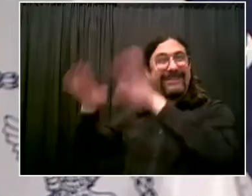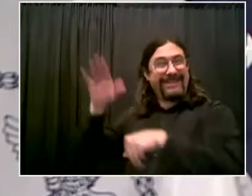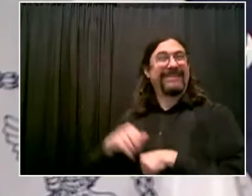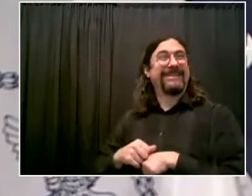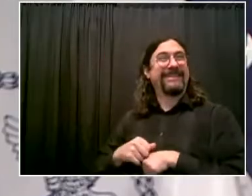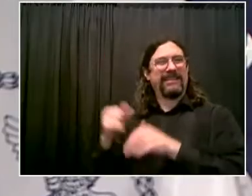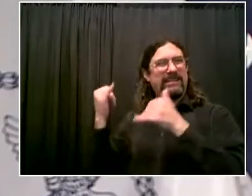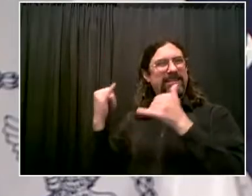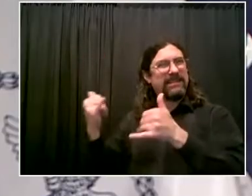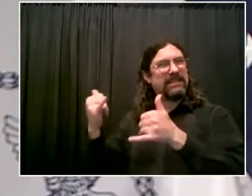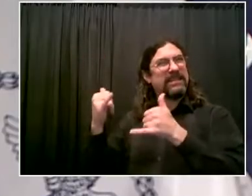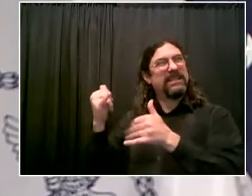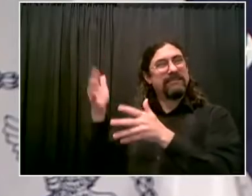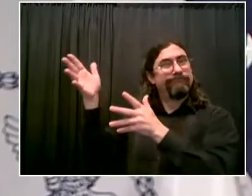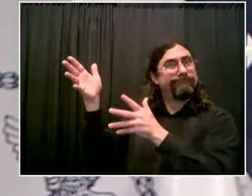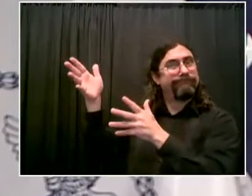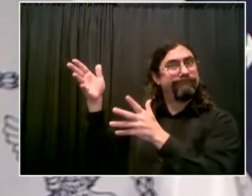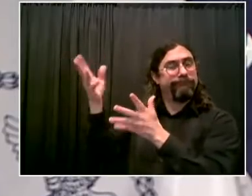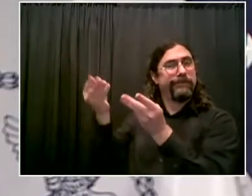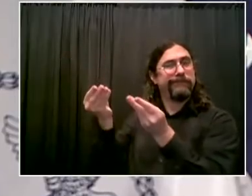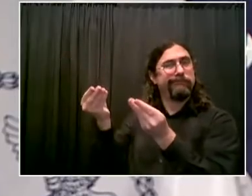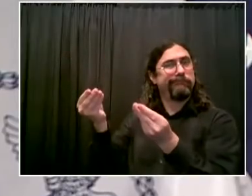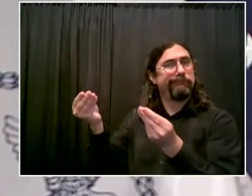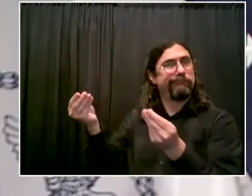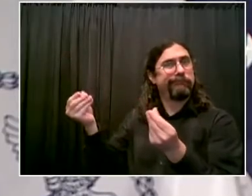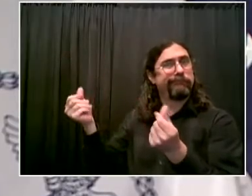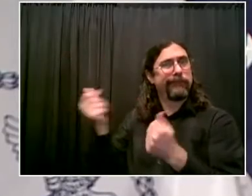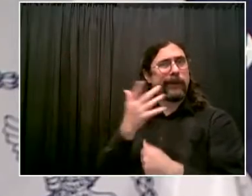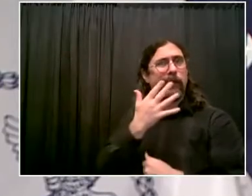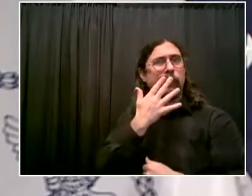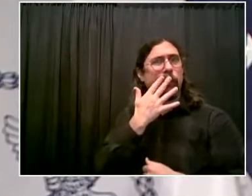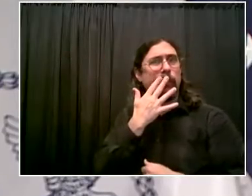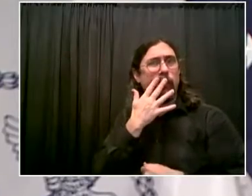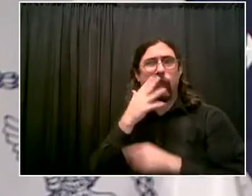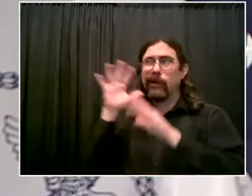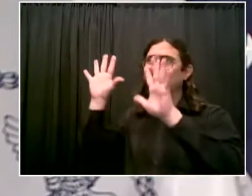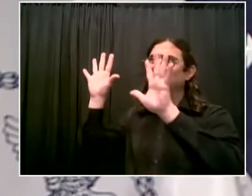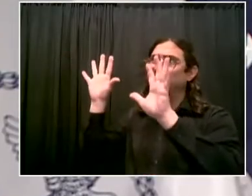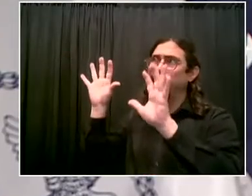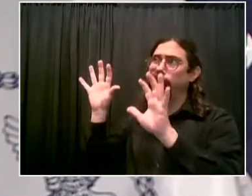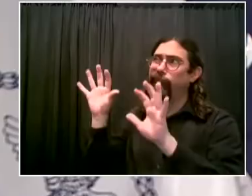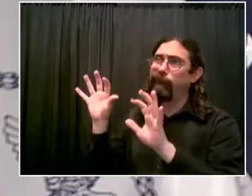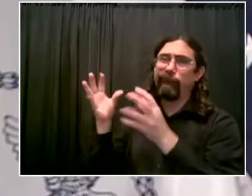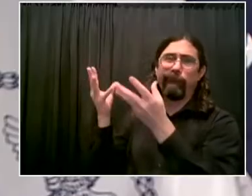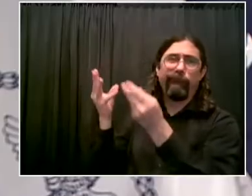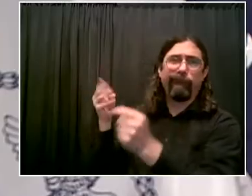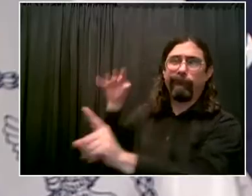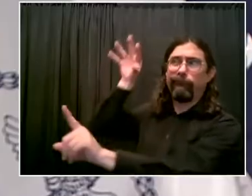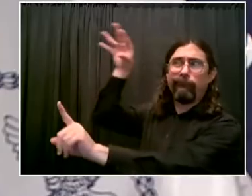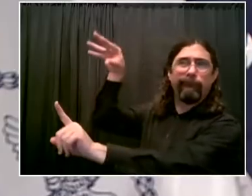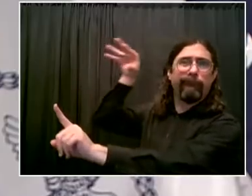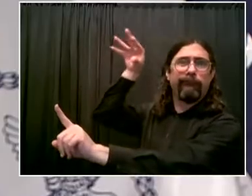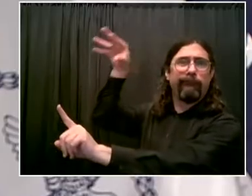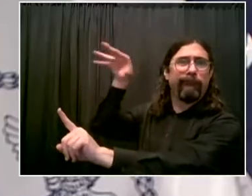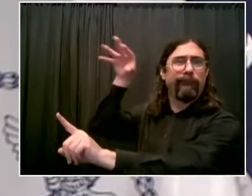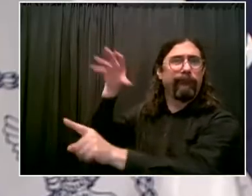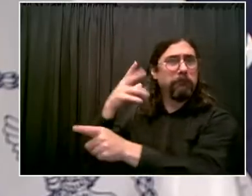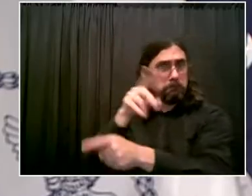MURALS? WE NEED TO DO THAT, IT'S A GOOD POINT.